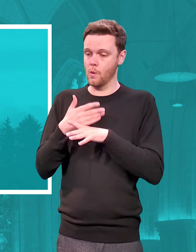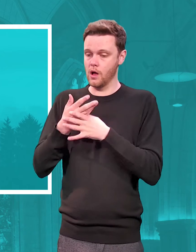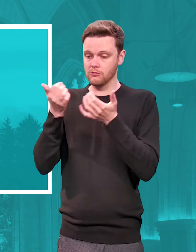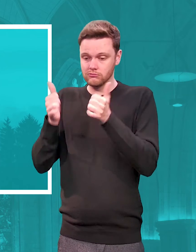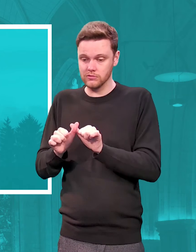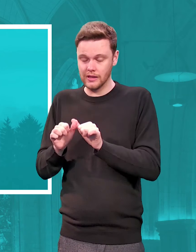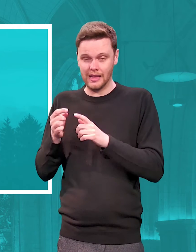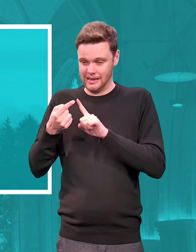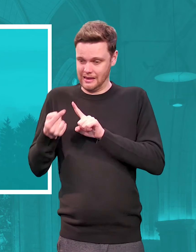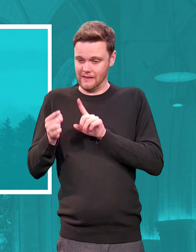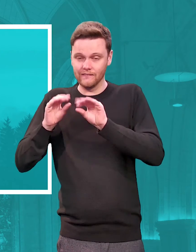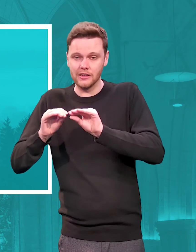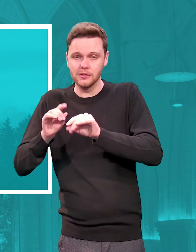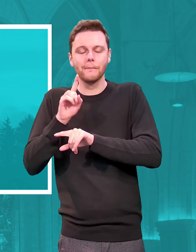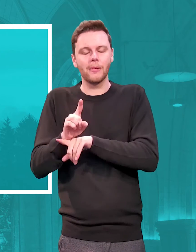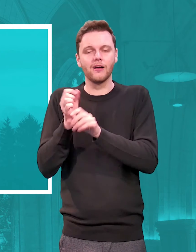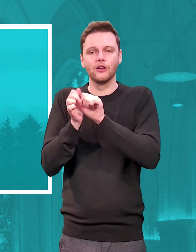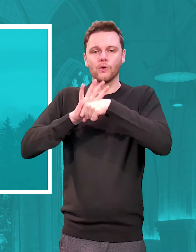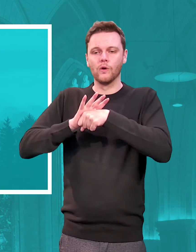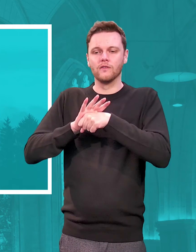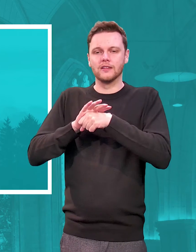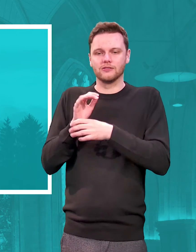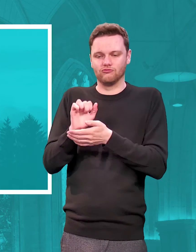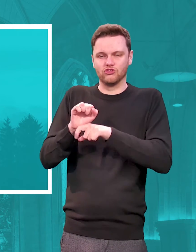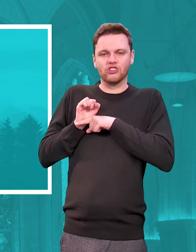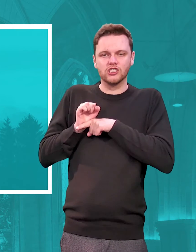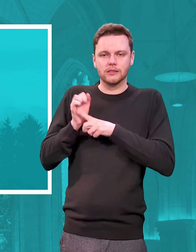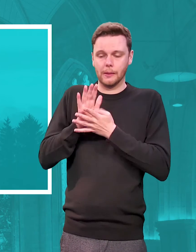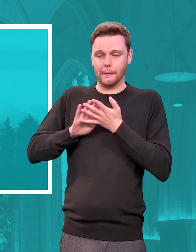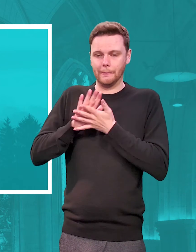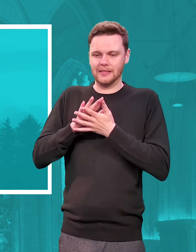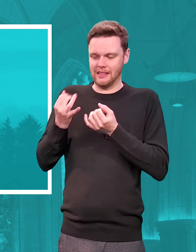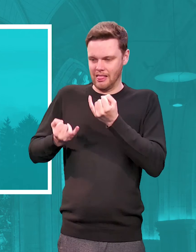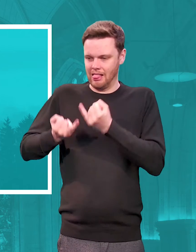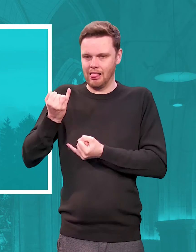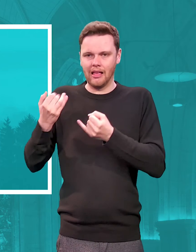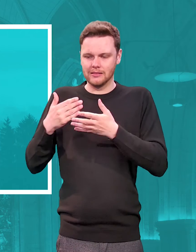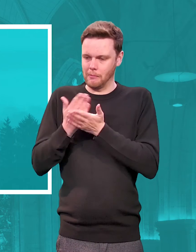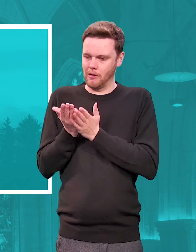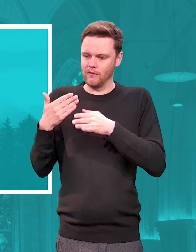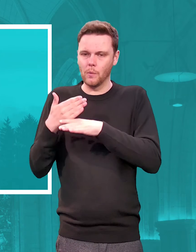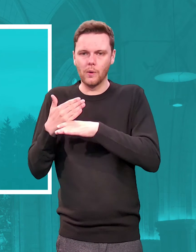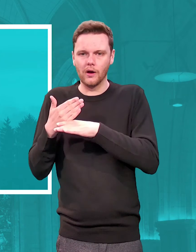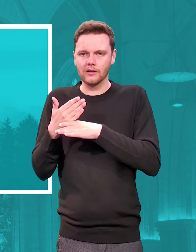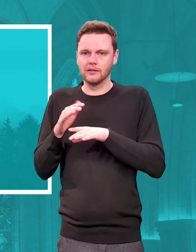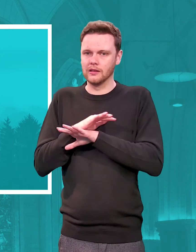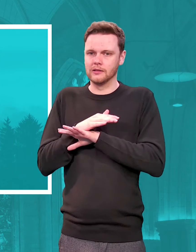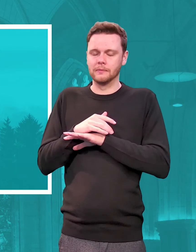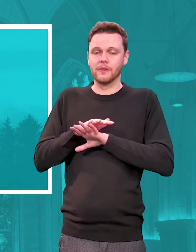However, the imposition of COVID-related restrictions has meant that final snagging work and project sign off has not yet been completed.